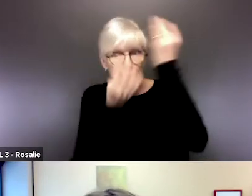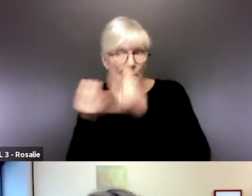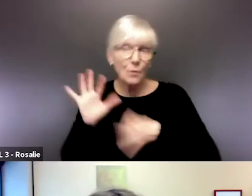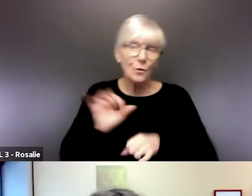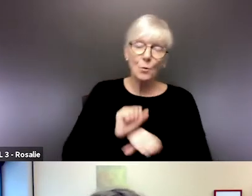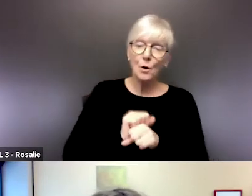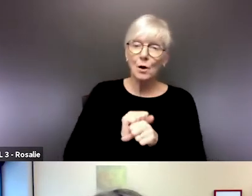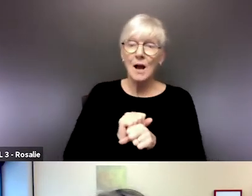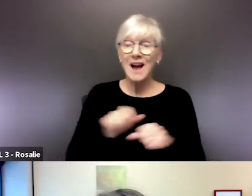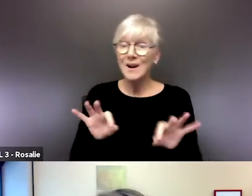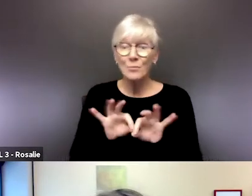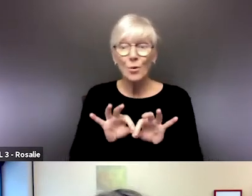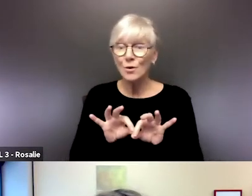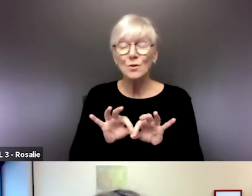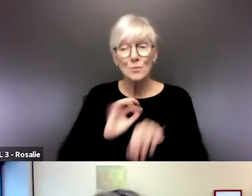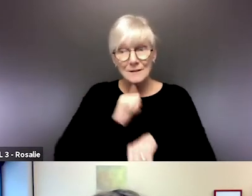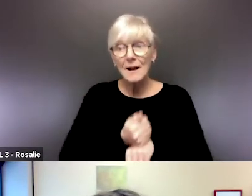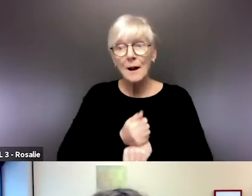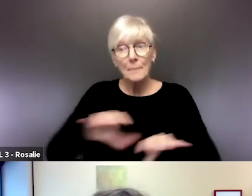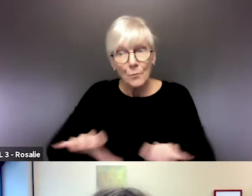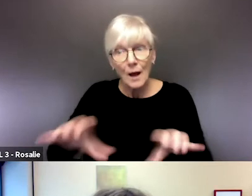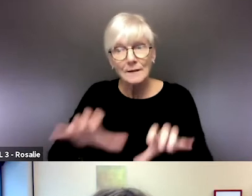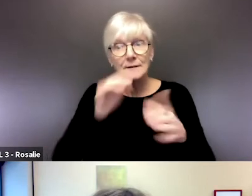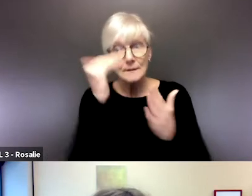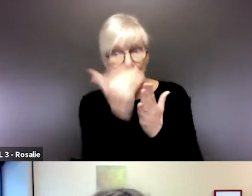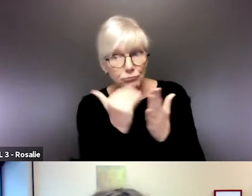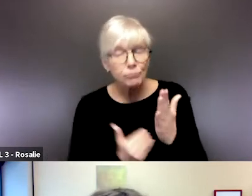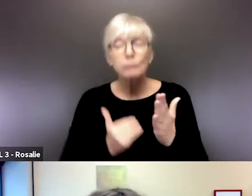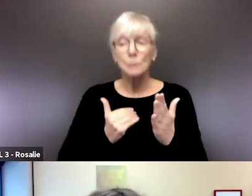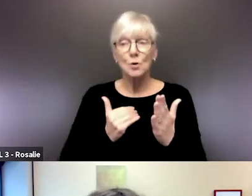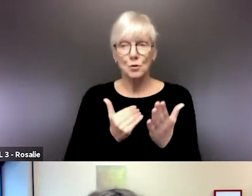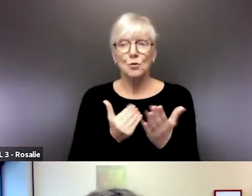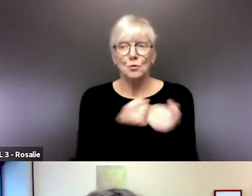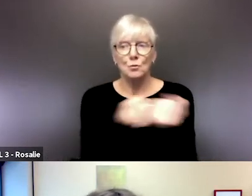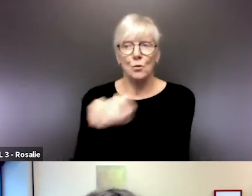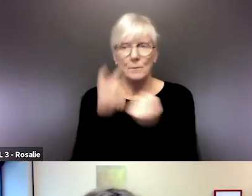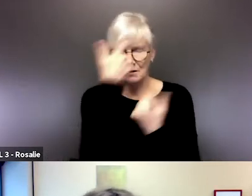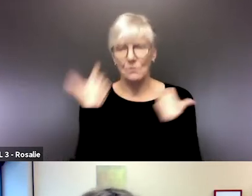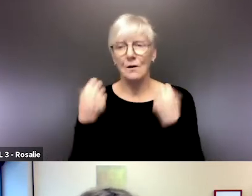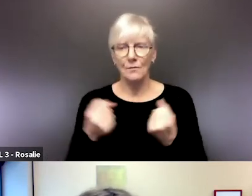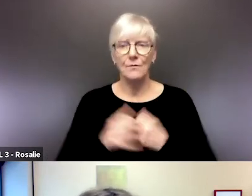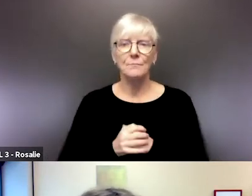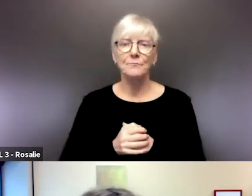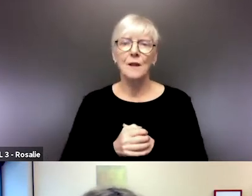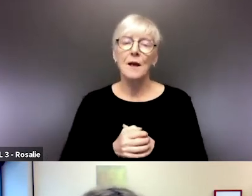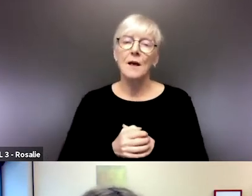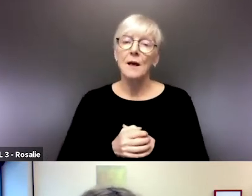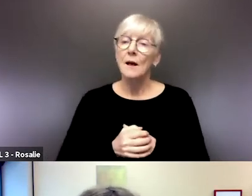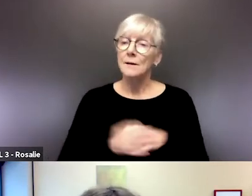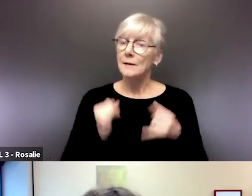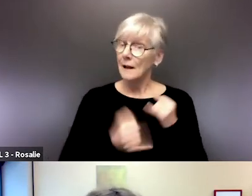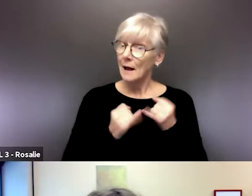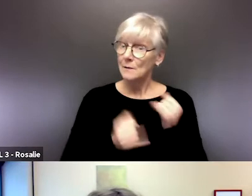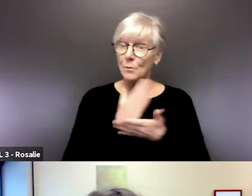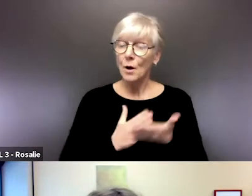I am talking about. And the last part in the guide described the return to work support process,